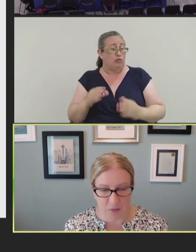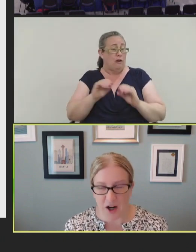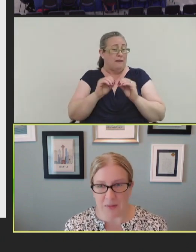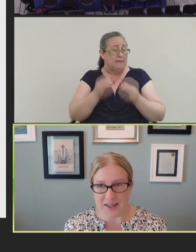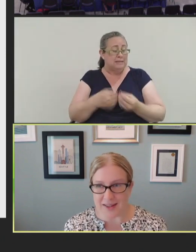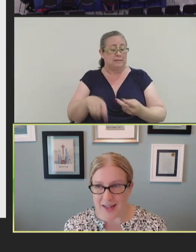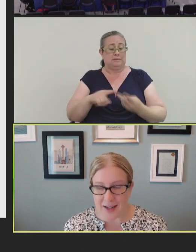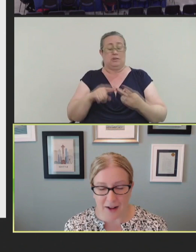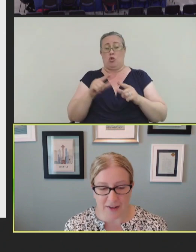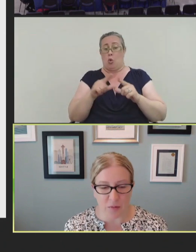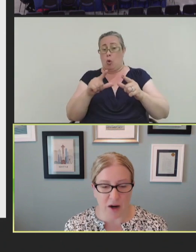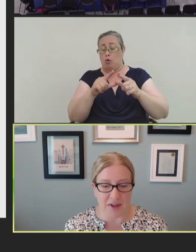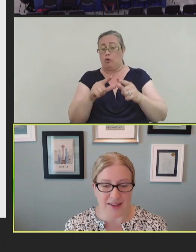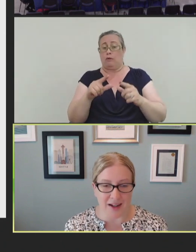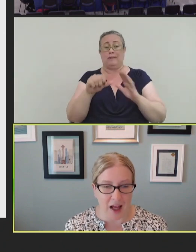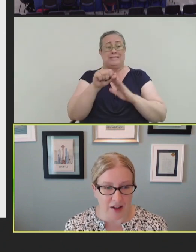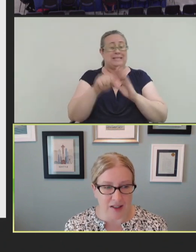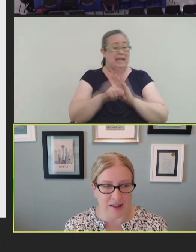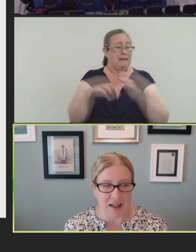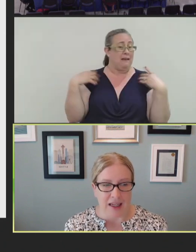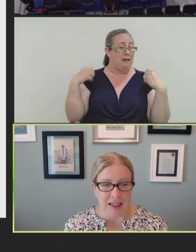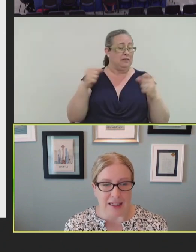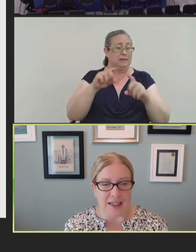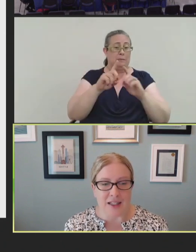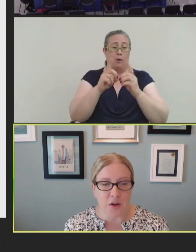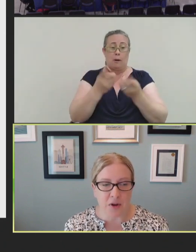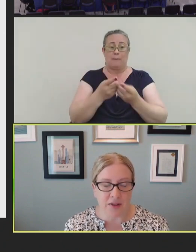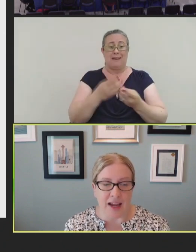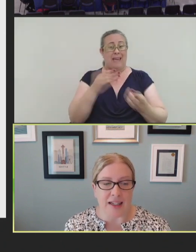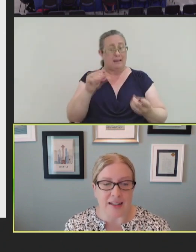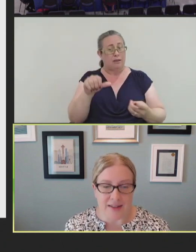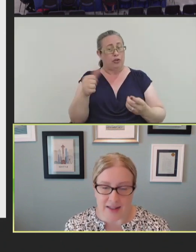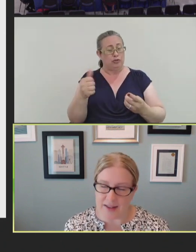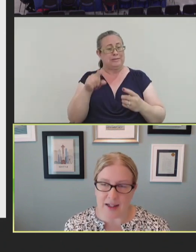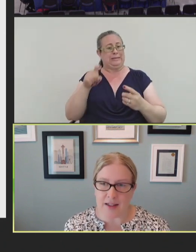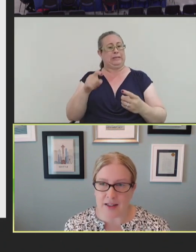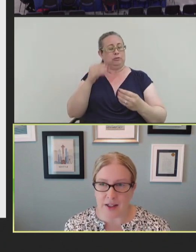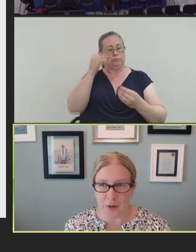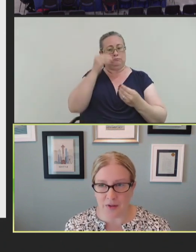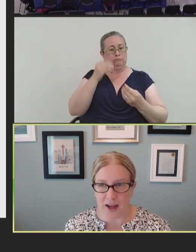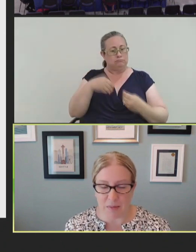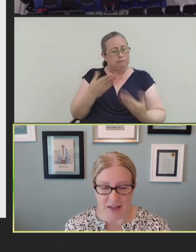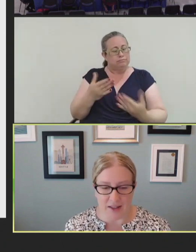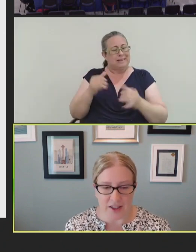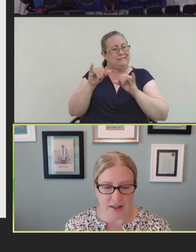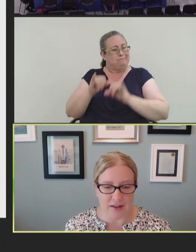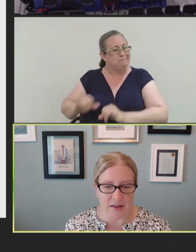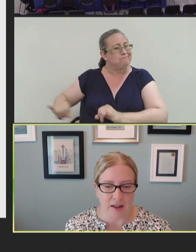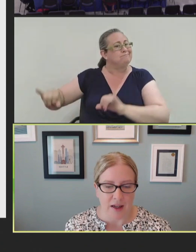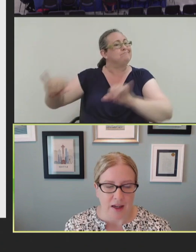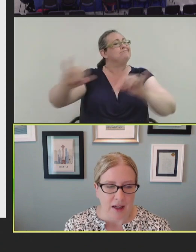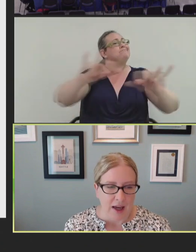departments, state health departments, and others -- need to provide consistent unified messages.